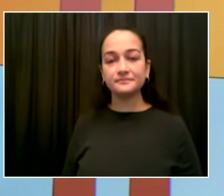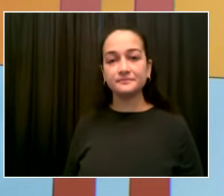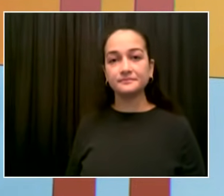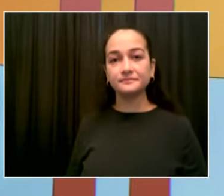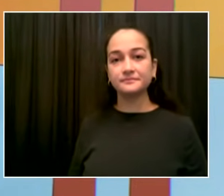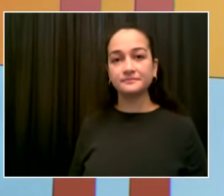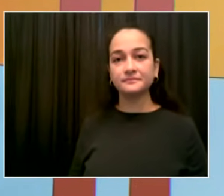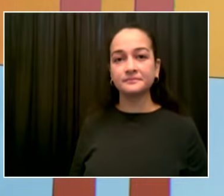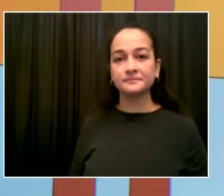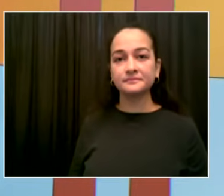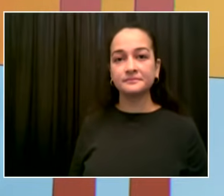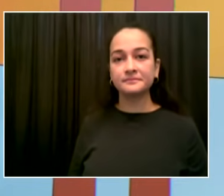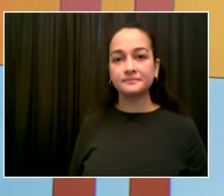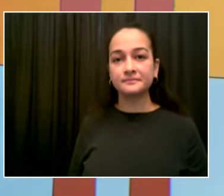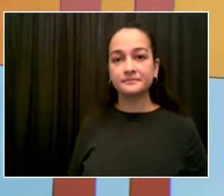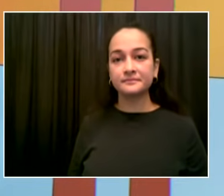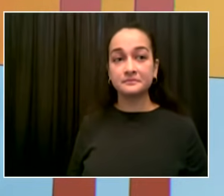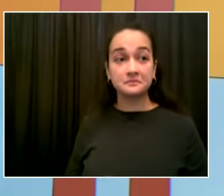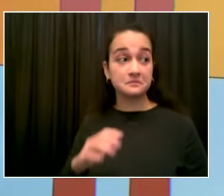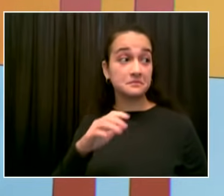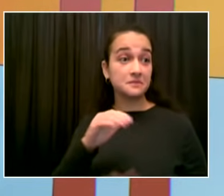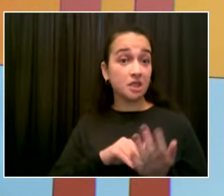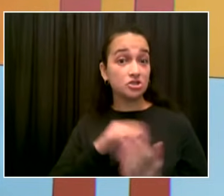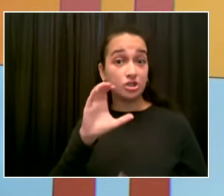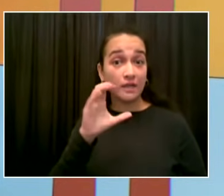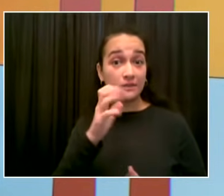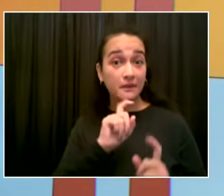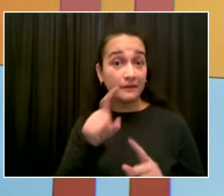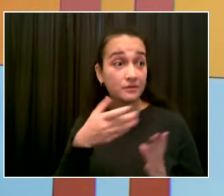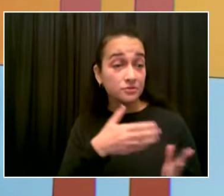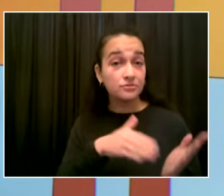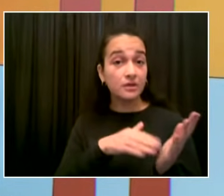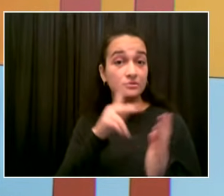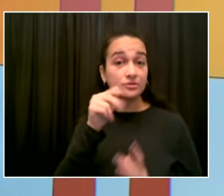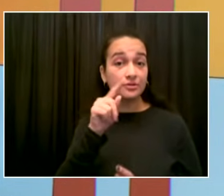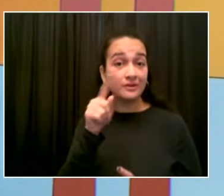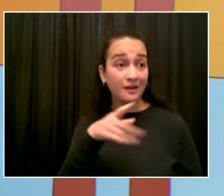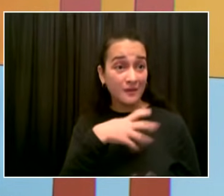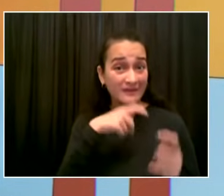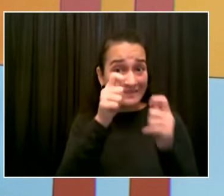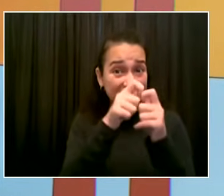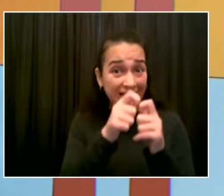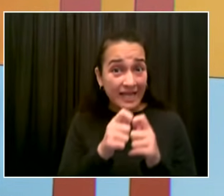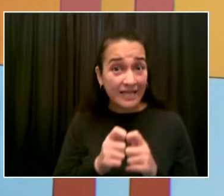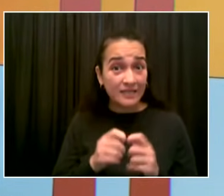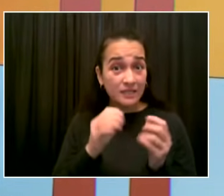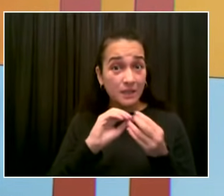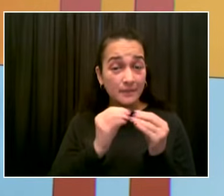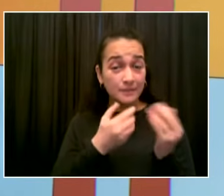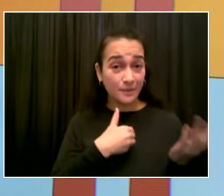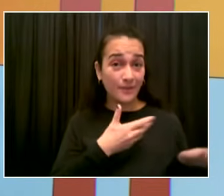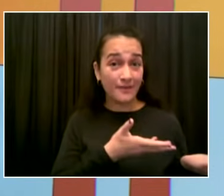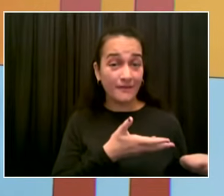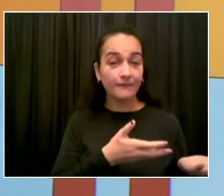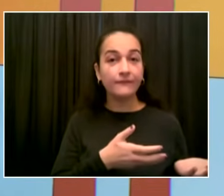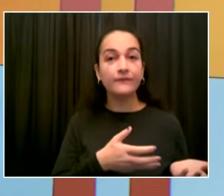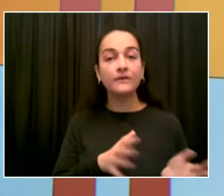SHOT BY MDAONY? SO I'M GOING■ç TO TURN TO DR. KATZ, WHOEVER HAS THE